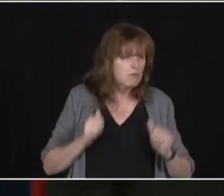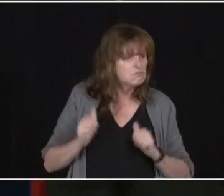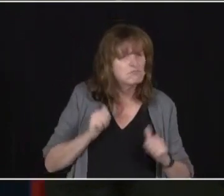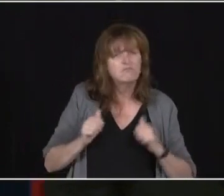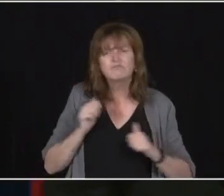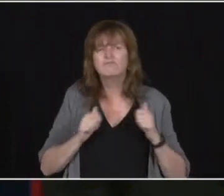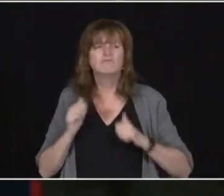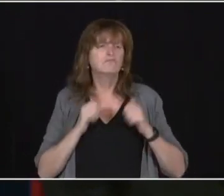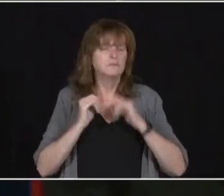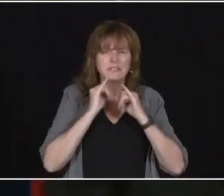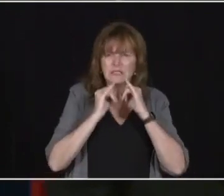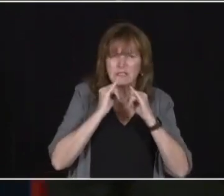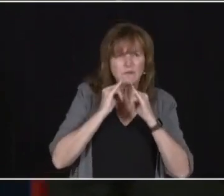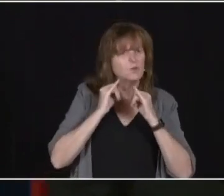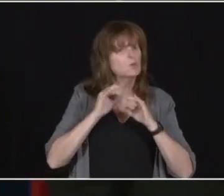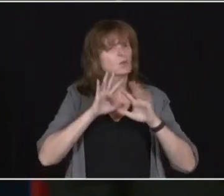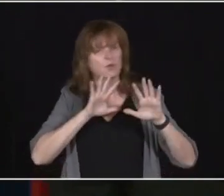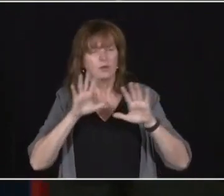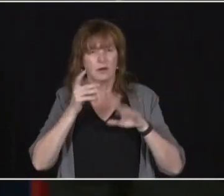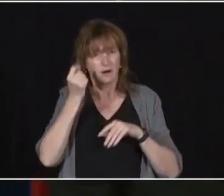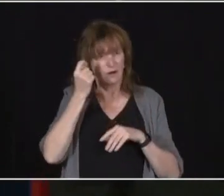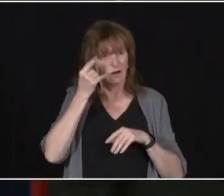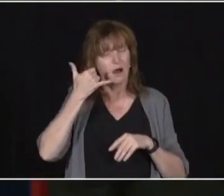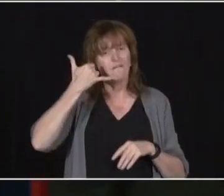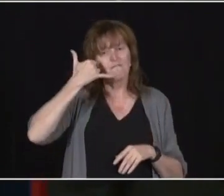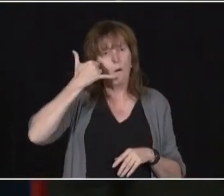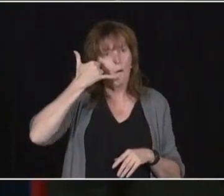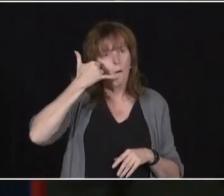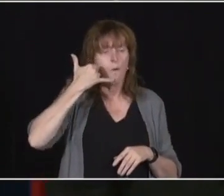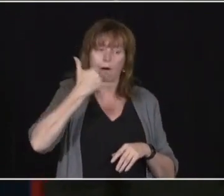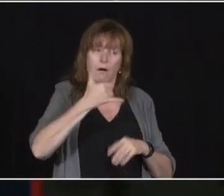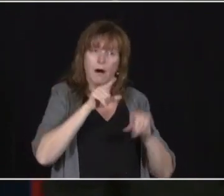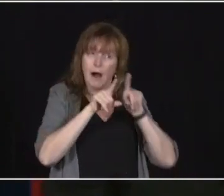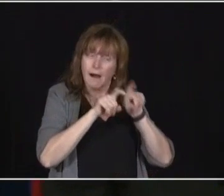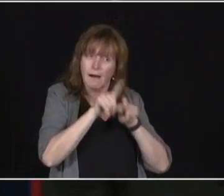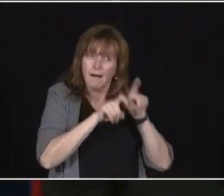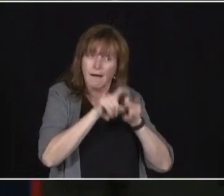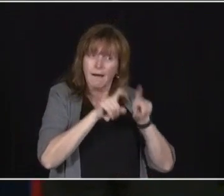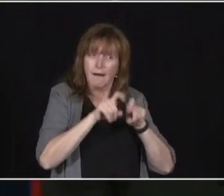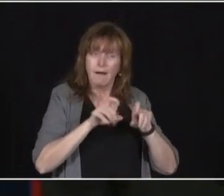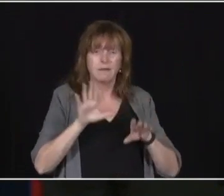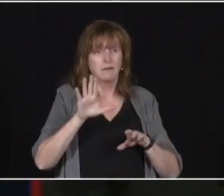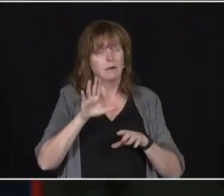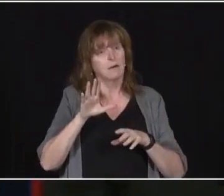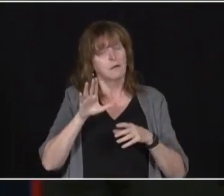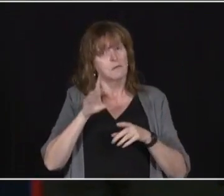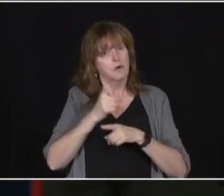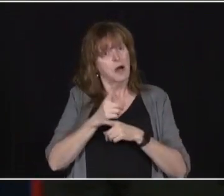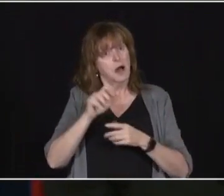doing active tracing right now. There are other technological aids that we can use.